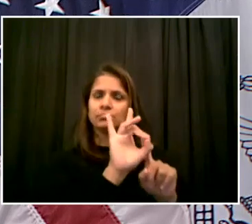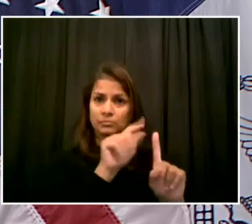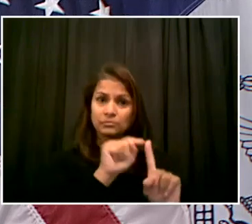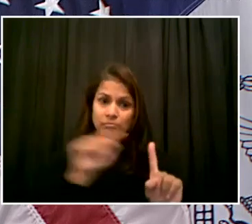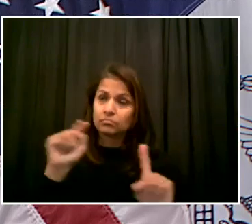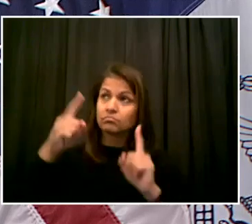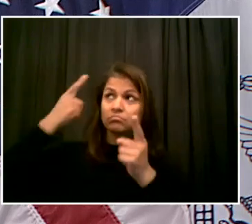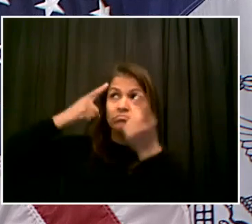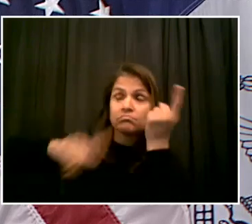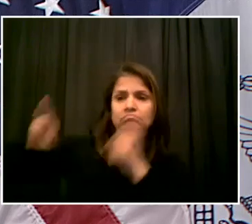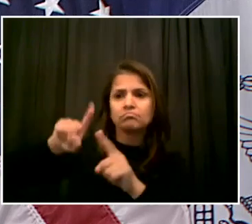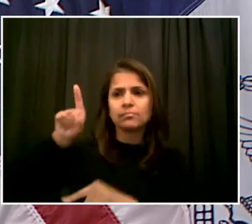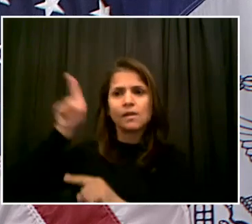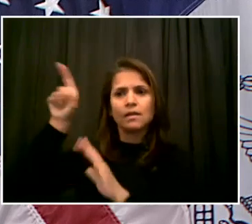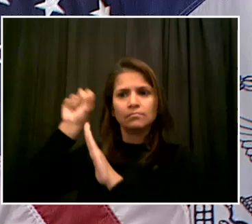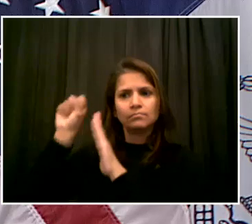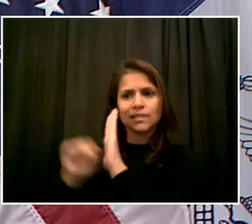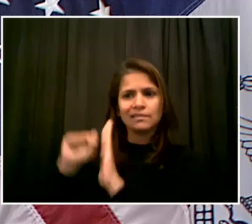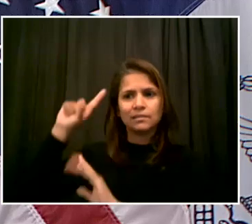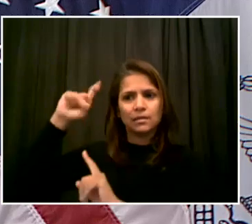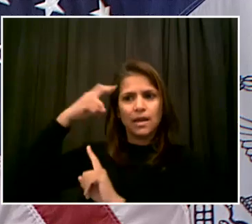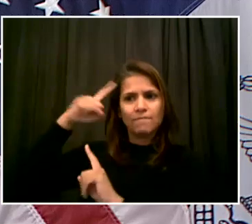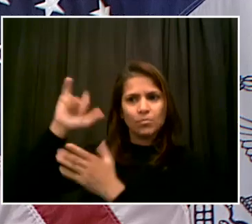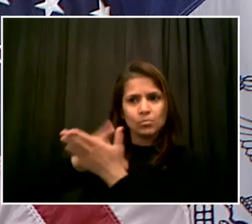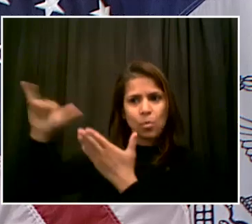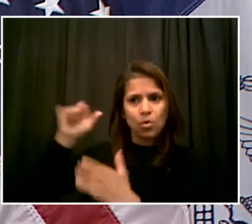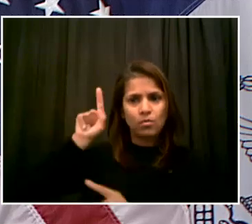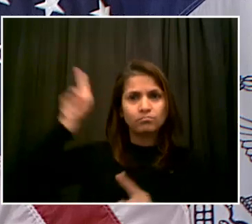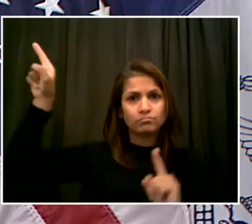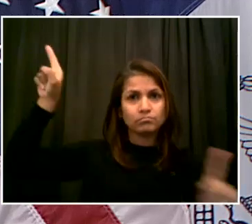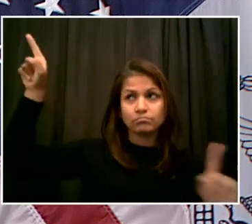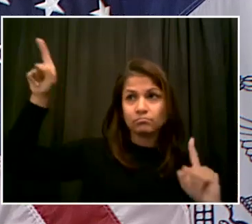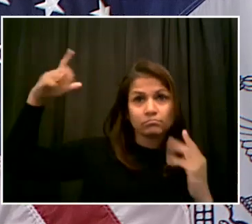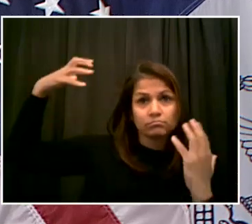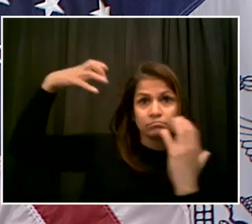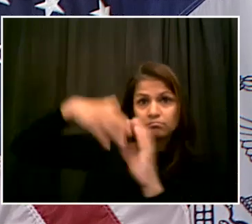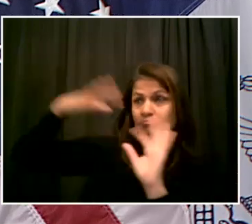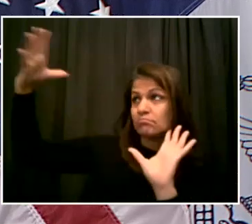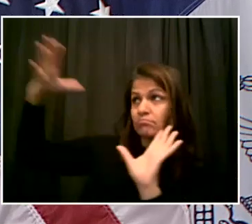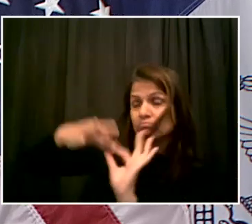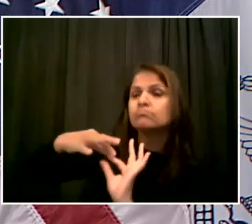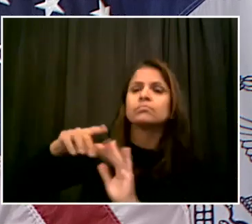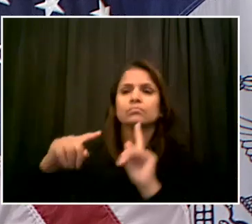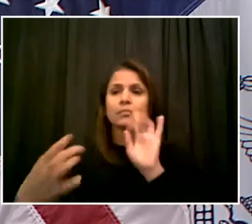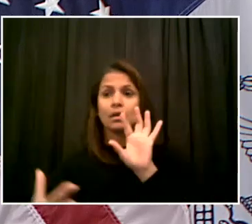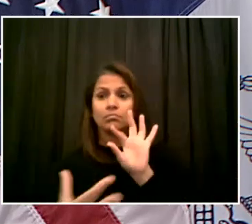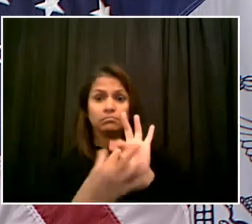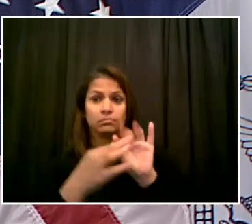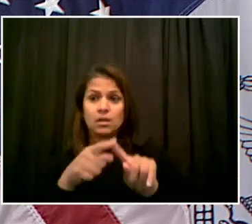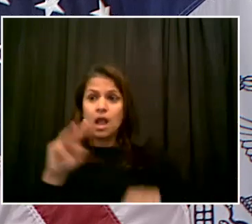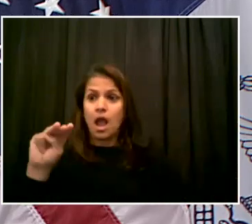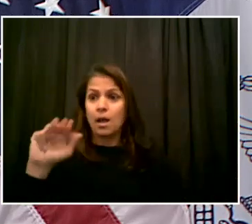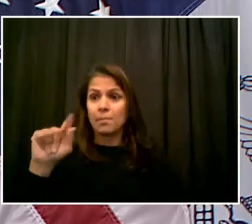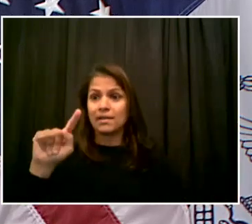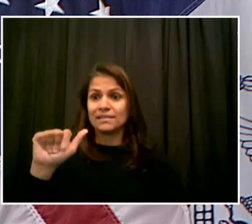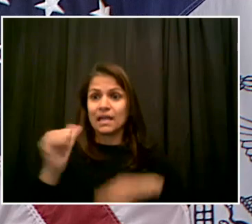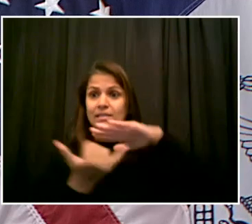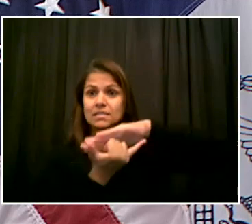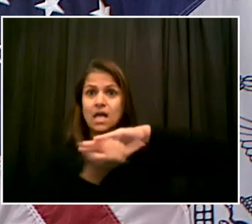WORK WITH THE MTA TO MAKE THAT WORK. WE'RE GOING TO CONTINUE TO EXPAND THE TESTING. WE'RE GOING TO